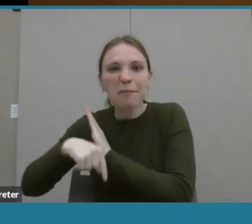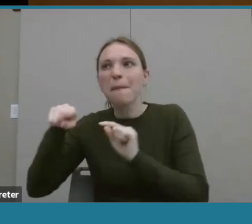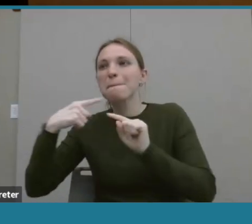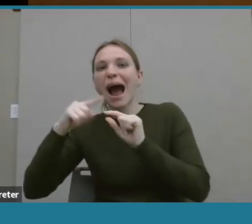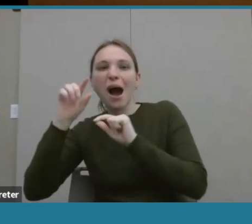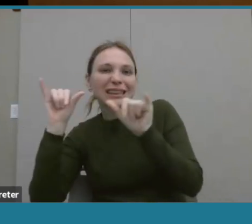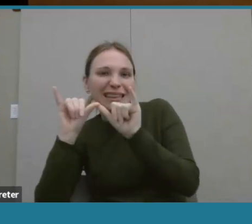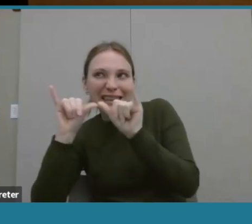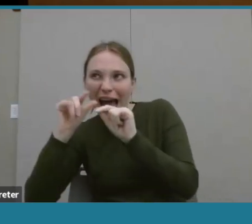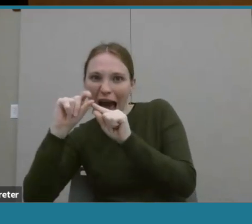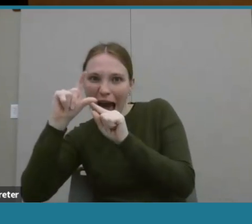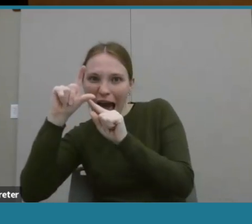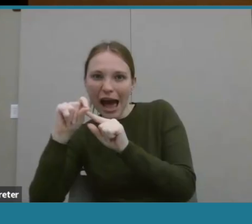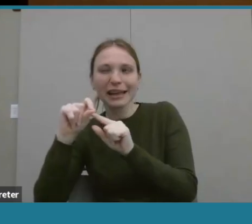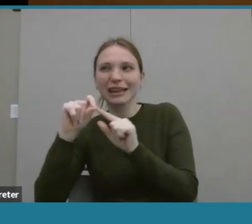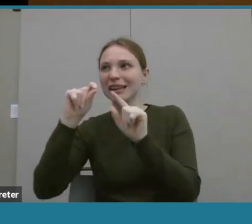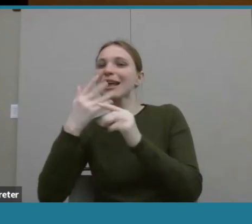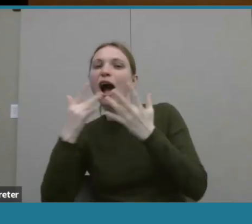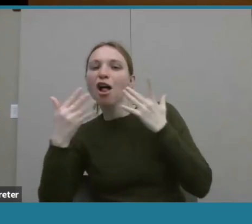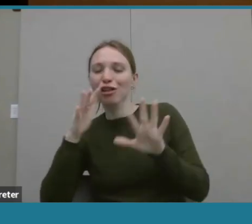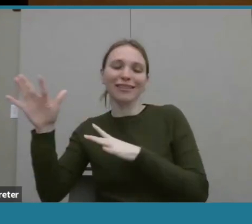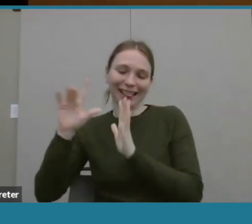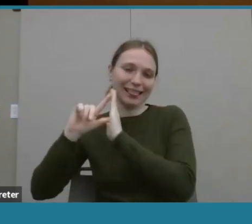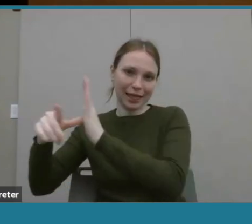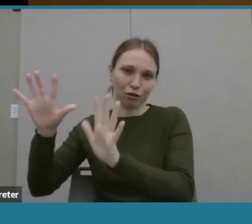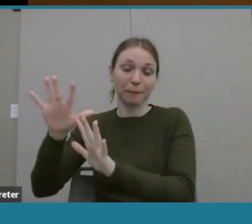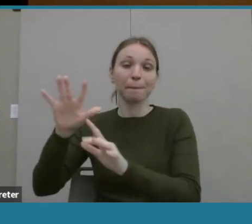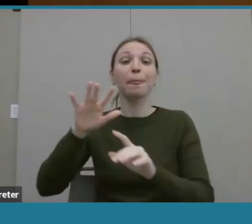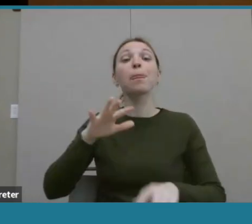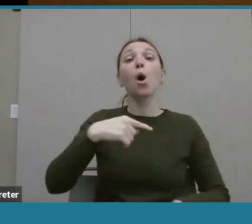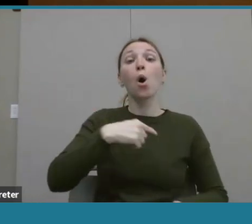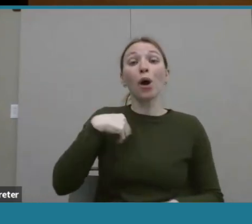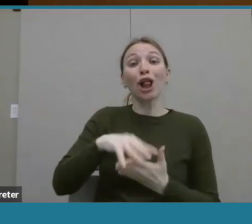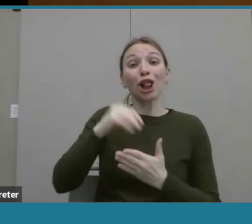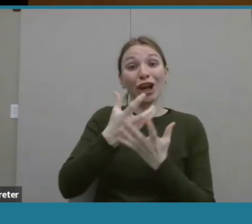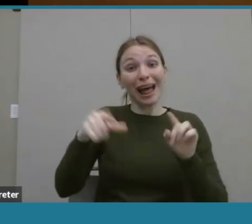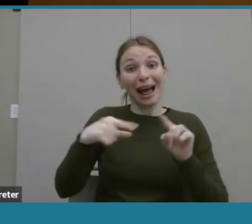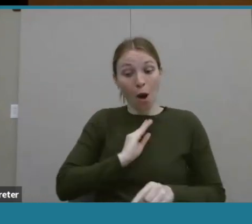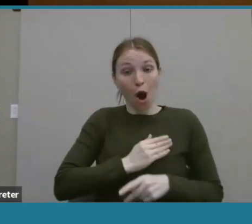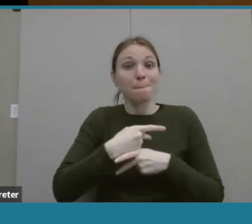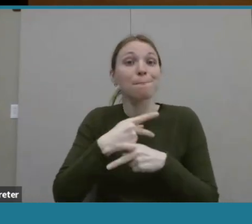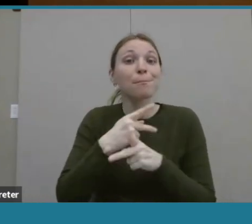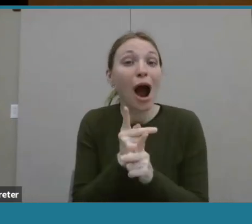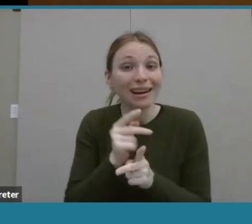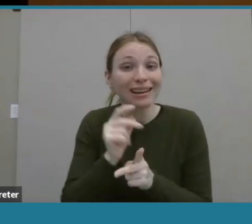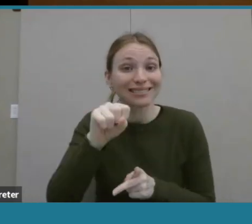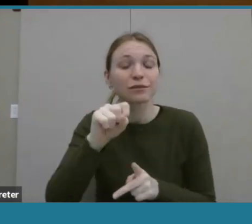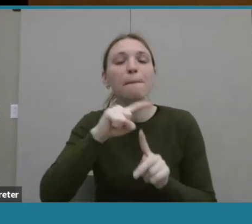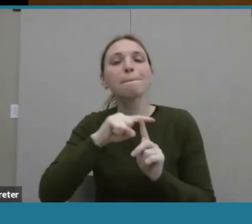But we did learn a lot about the products that we created, but we were really curious to know about the process, right?